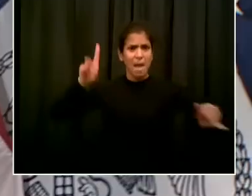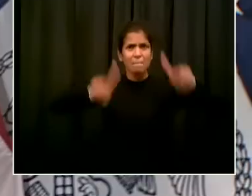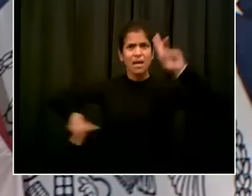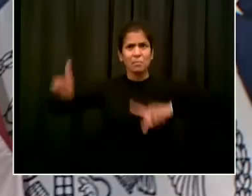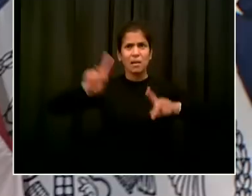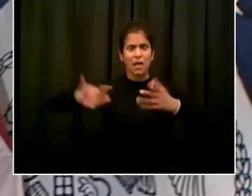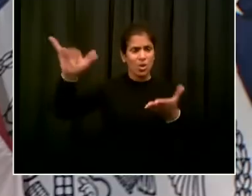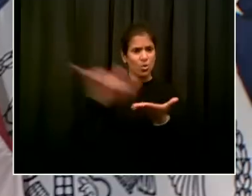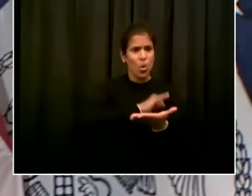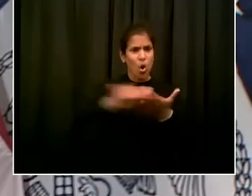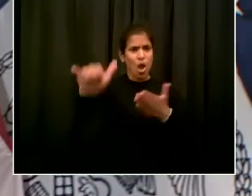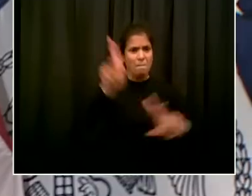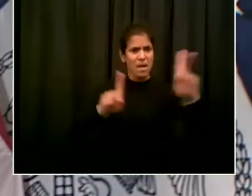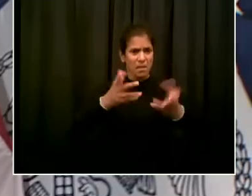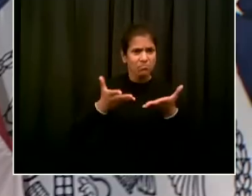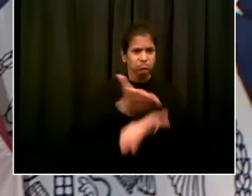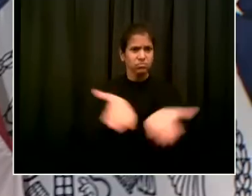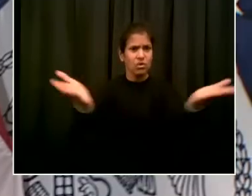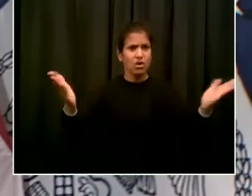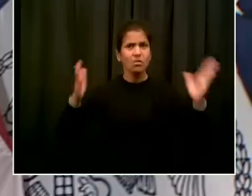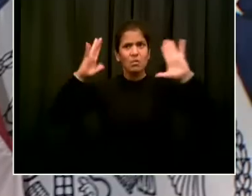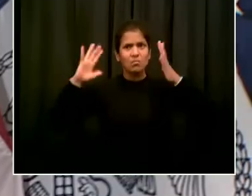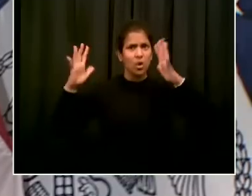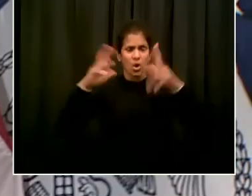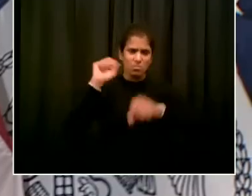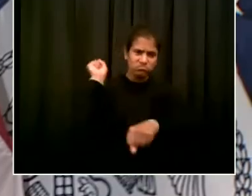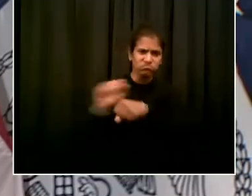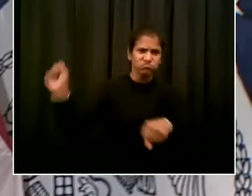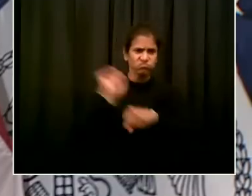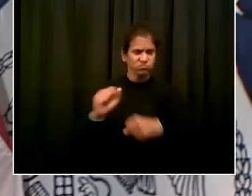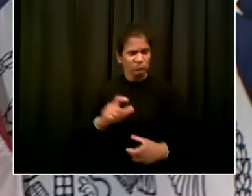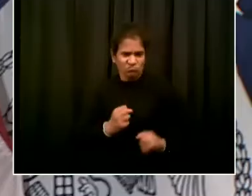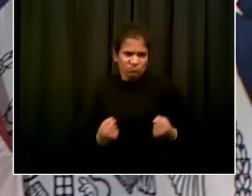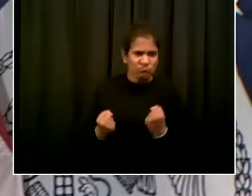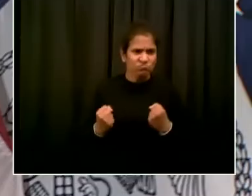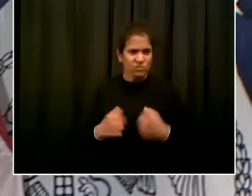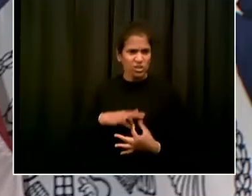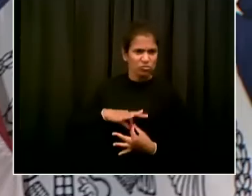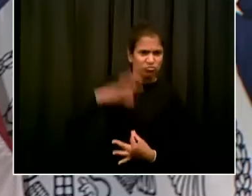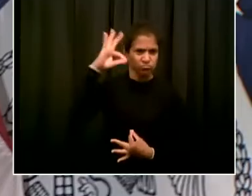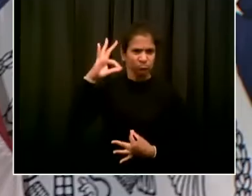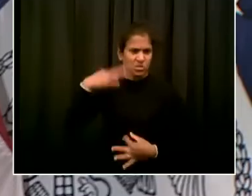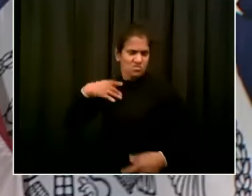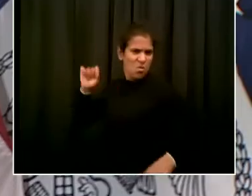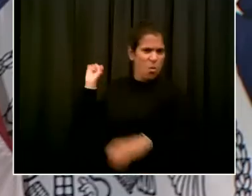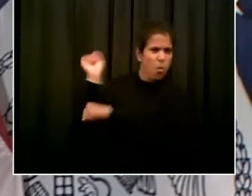DAY THEY SHOW HOW TENANAOCIUS N